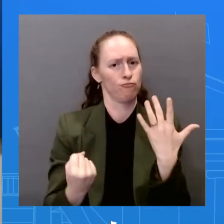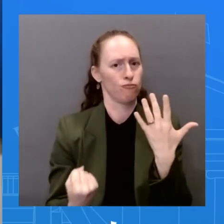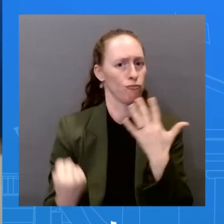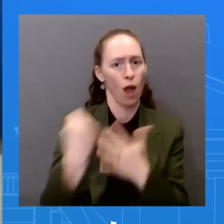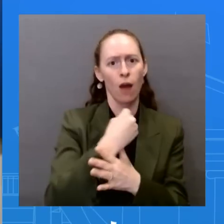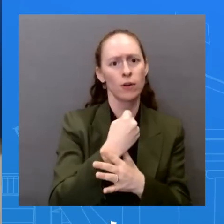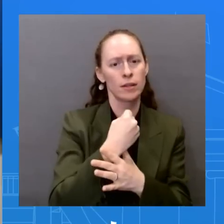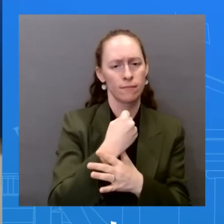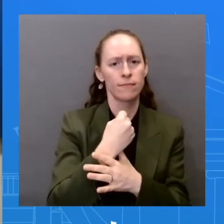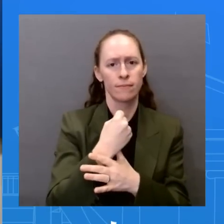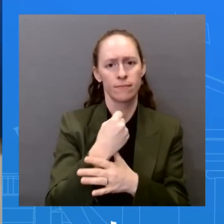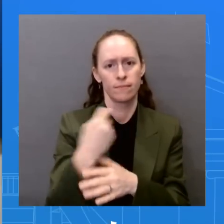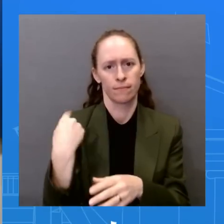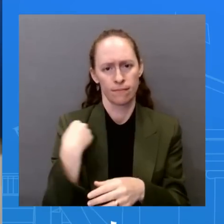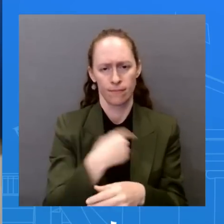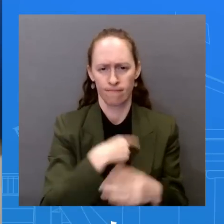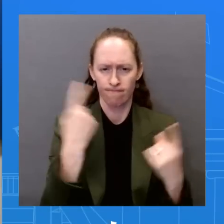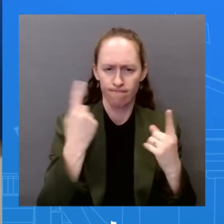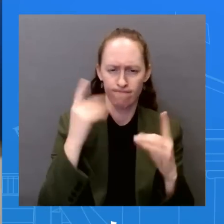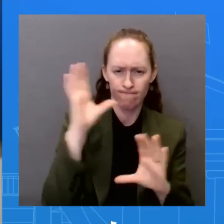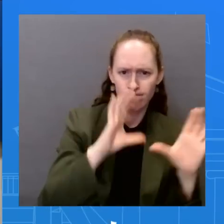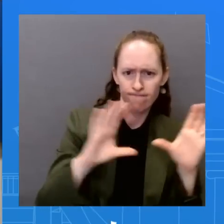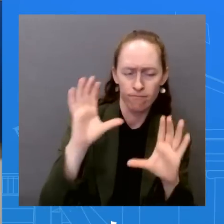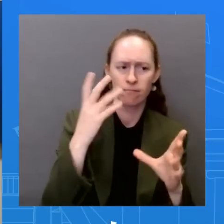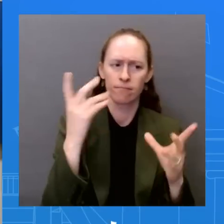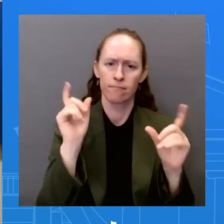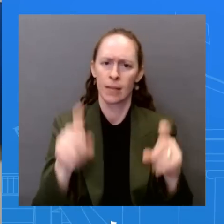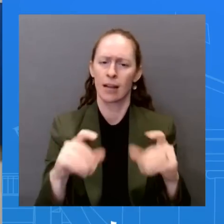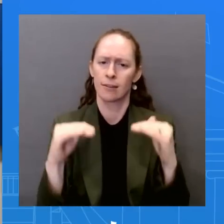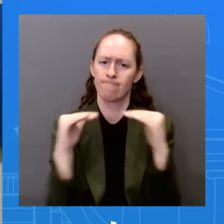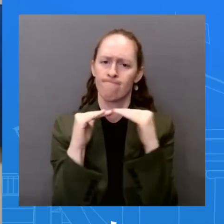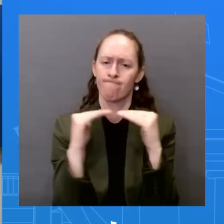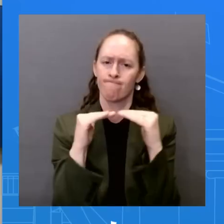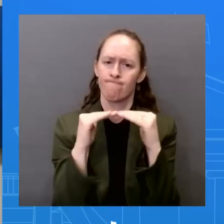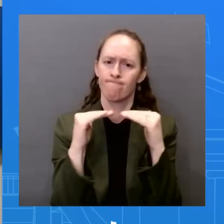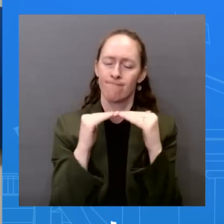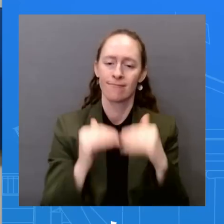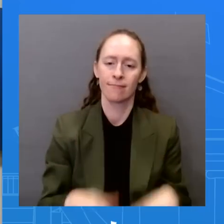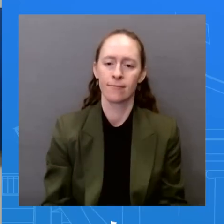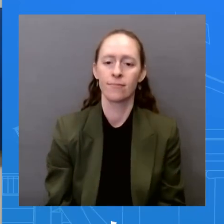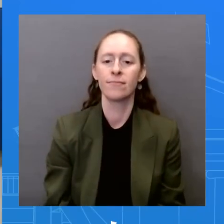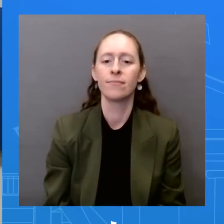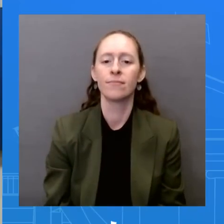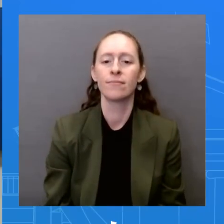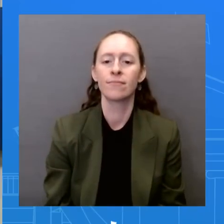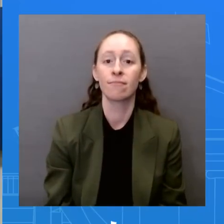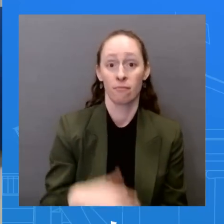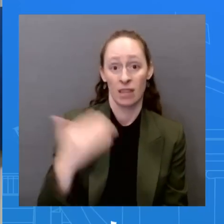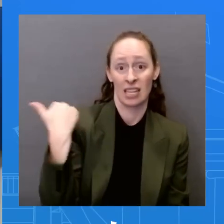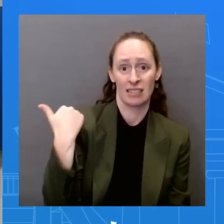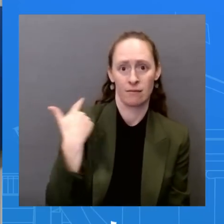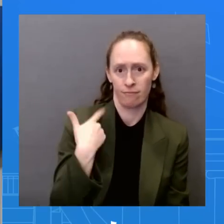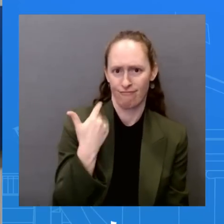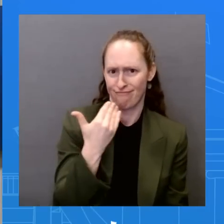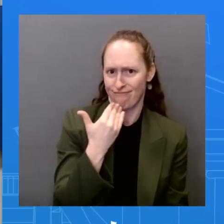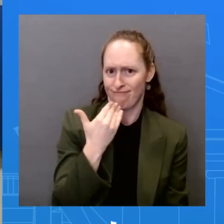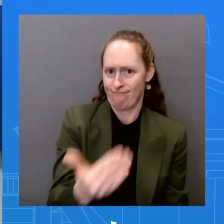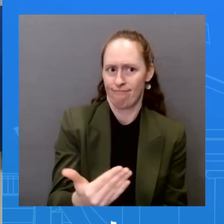This past week, we saw how successful that approach is. Because of our direct allocations for Southern Decadence in New Orleans,